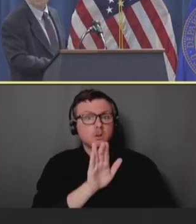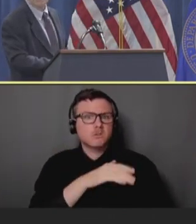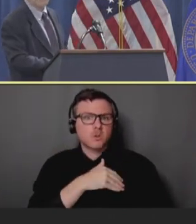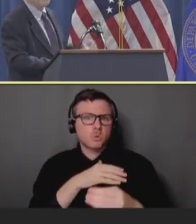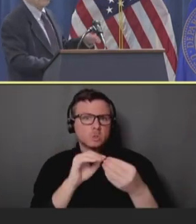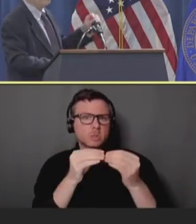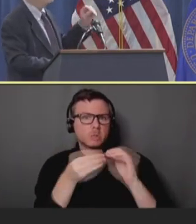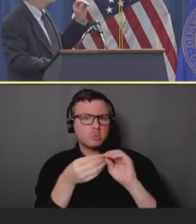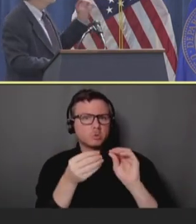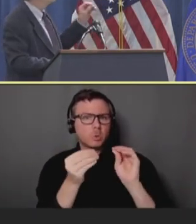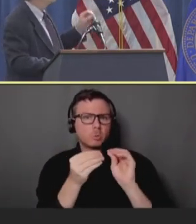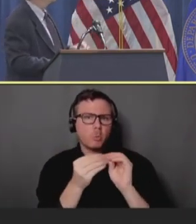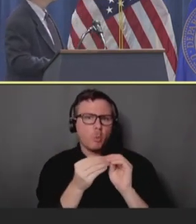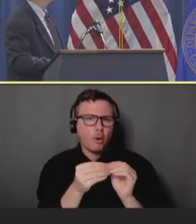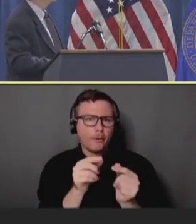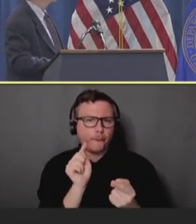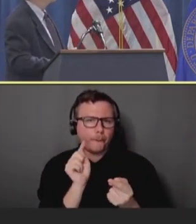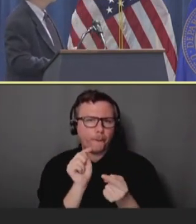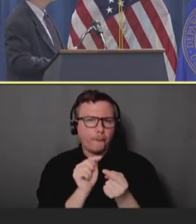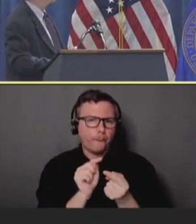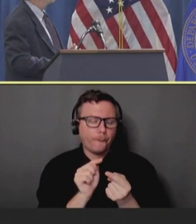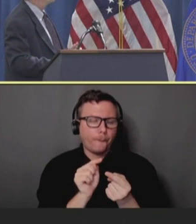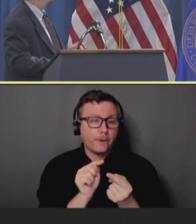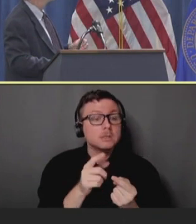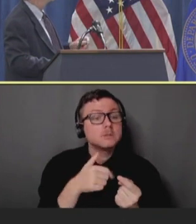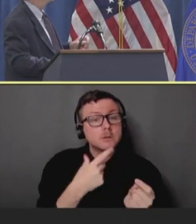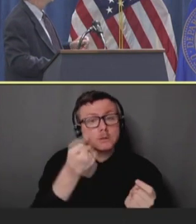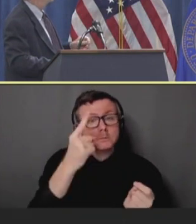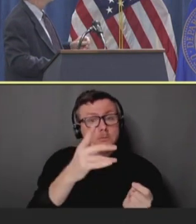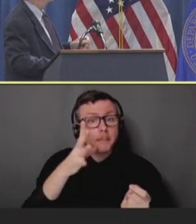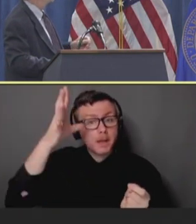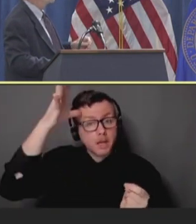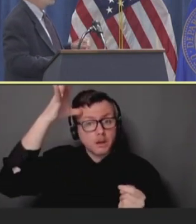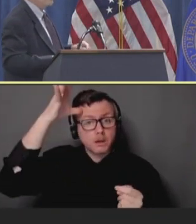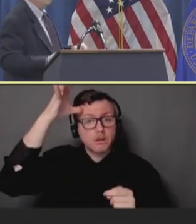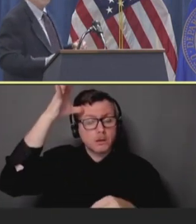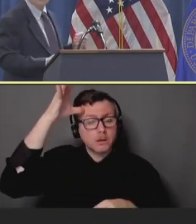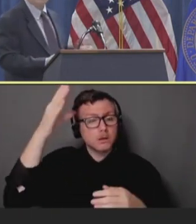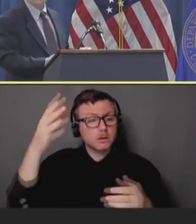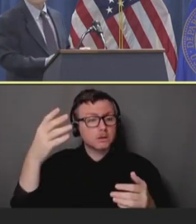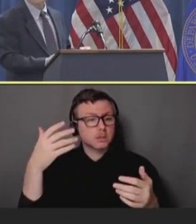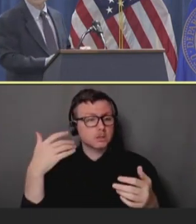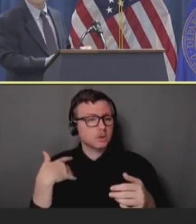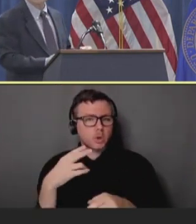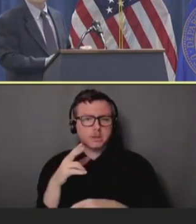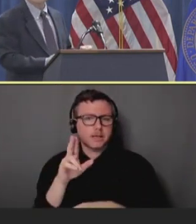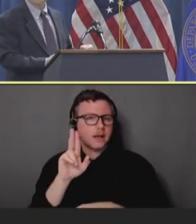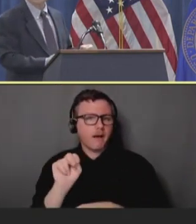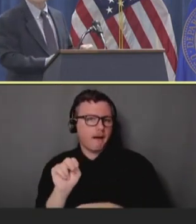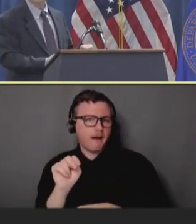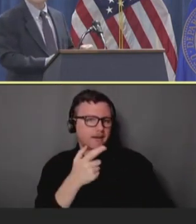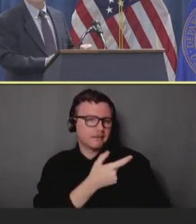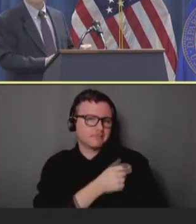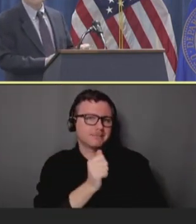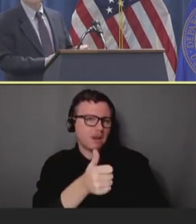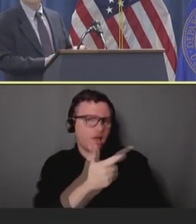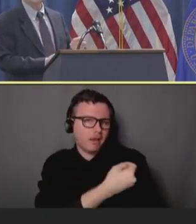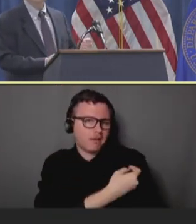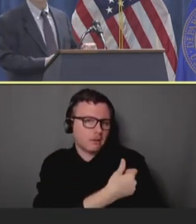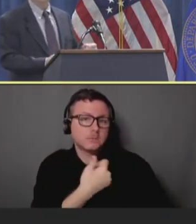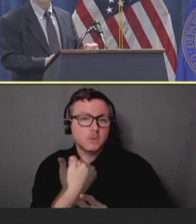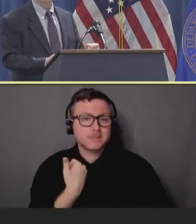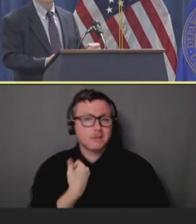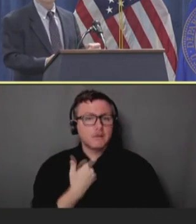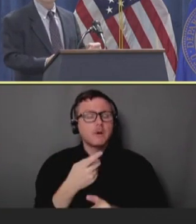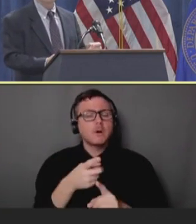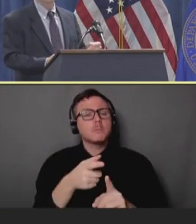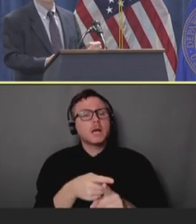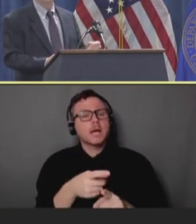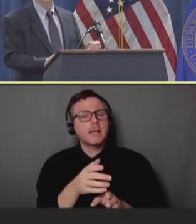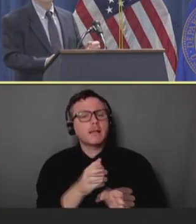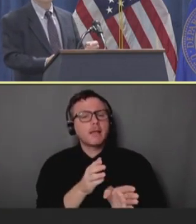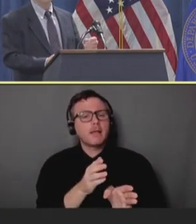Now, it's obvious that parents who have been unvaccinated themselves and lean Republican